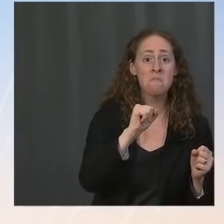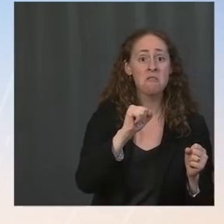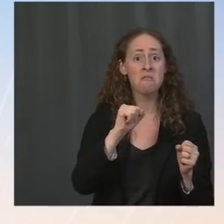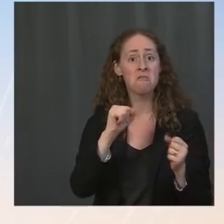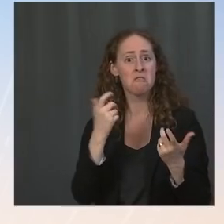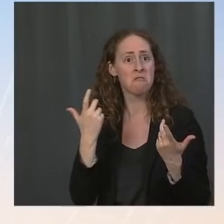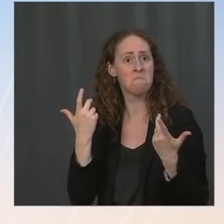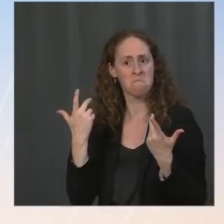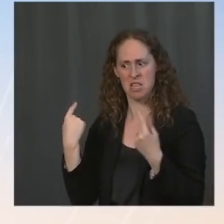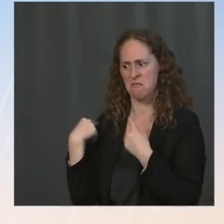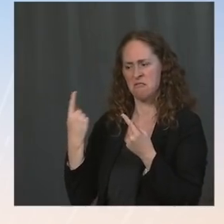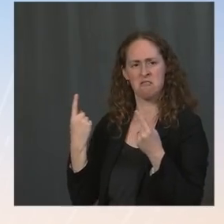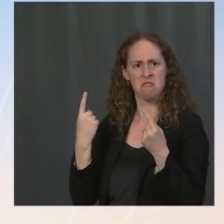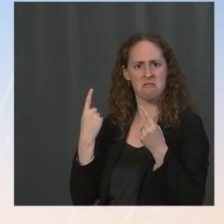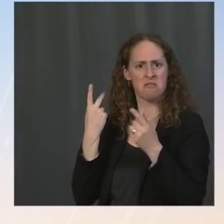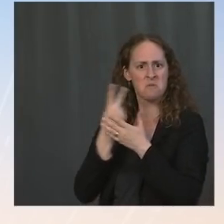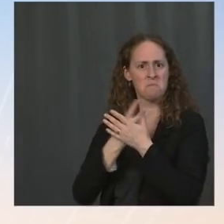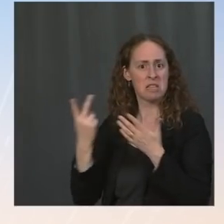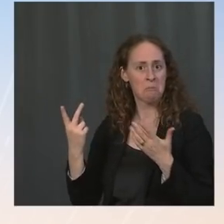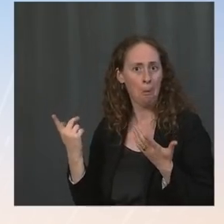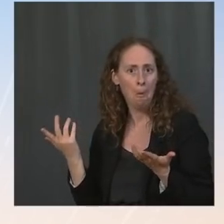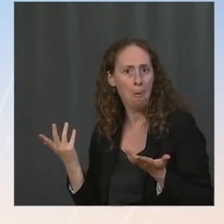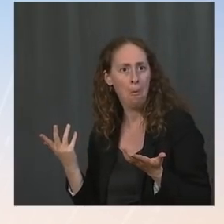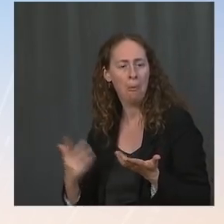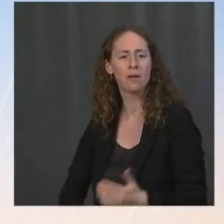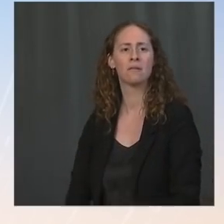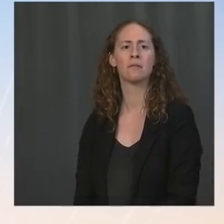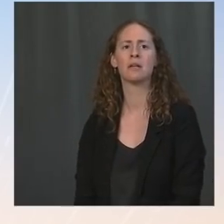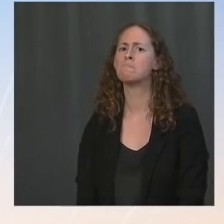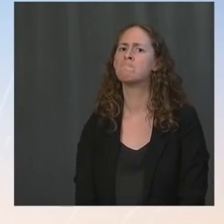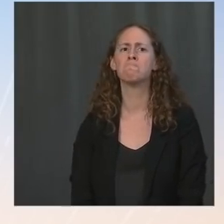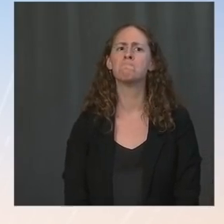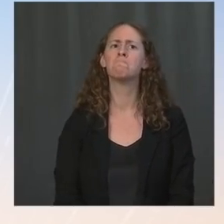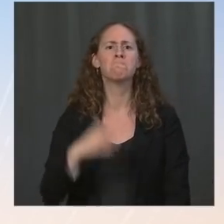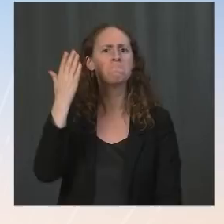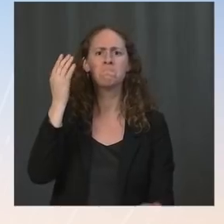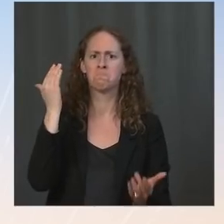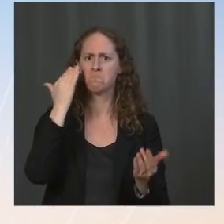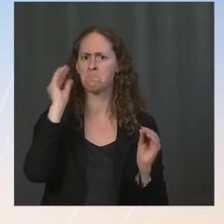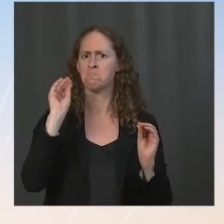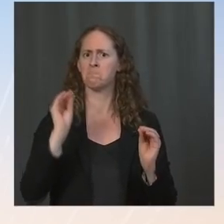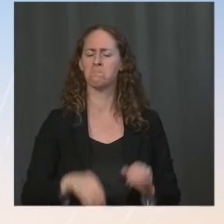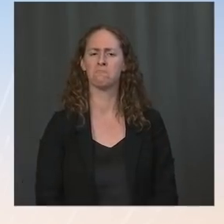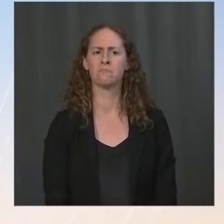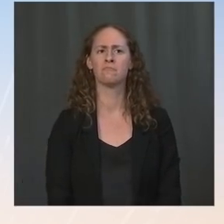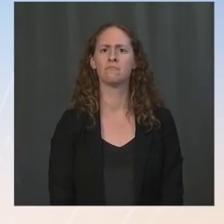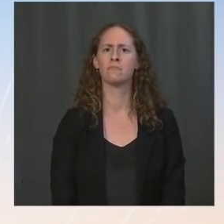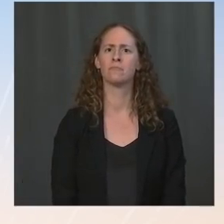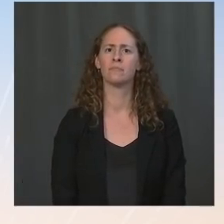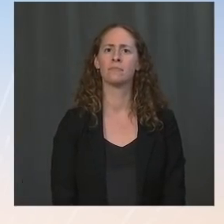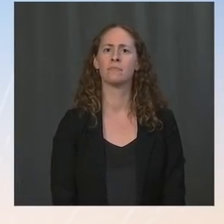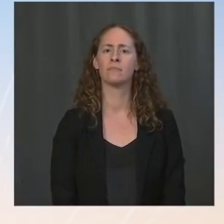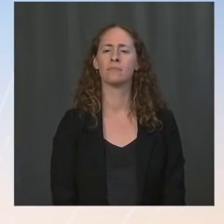Ms. Psaki: I'm not aware of any calls he's had with those Presidents over the last few weeks. Go ahead. The Press: Jen, on -- the EU voted